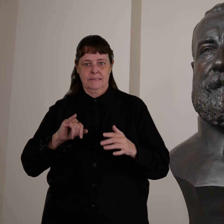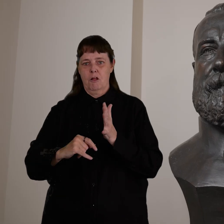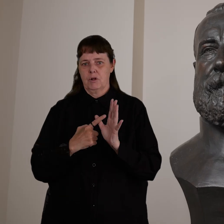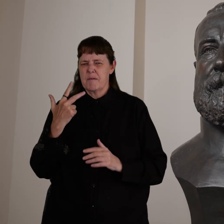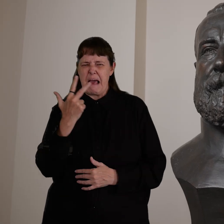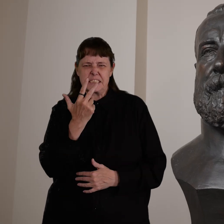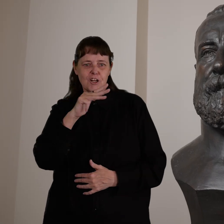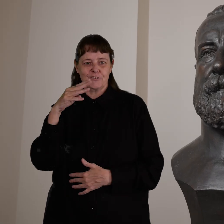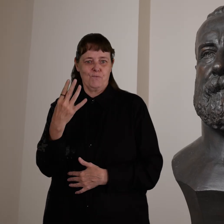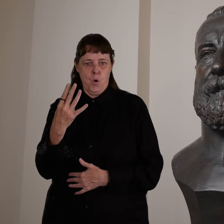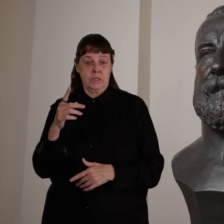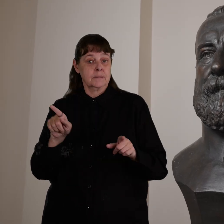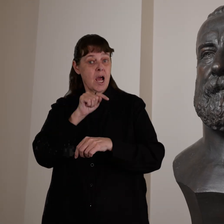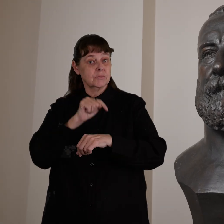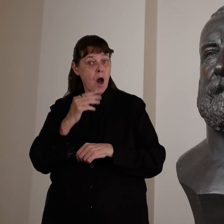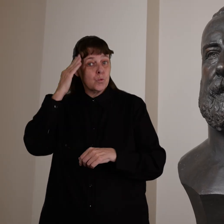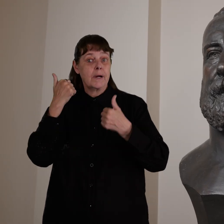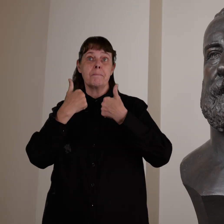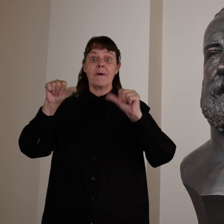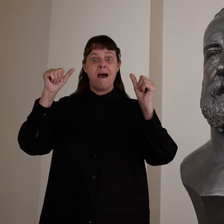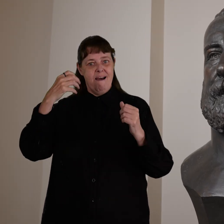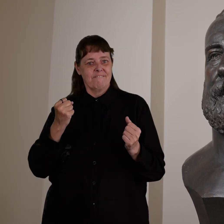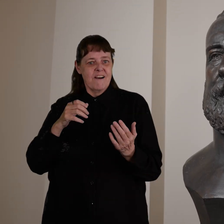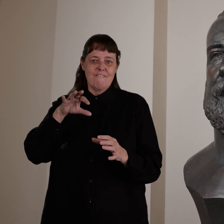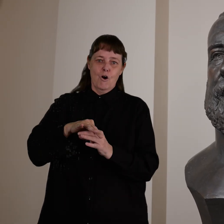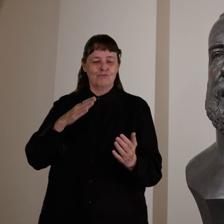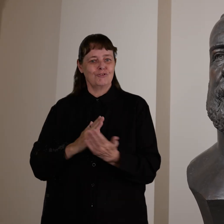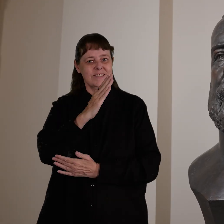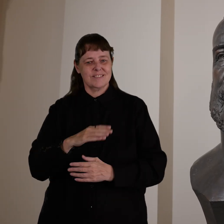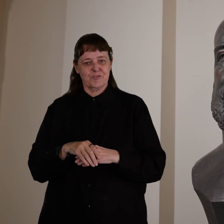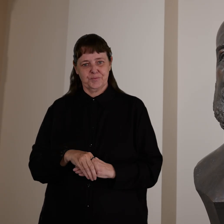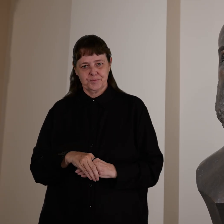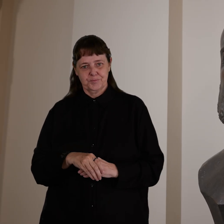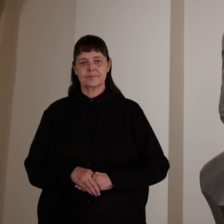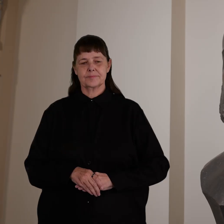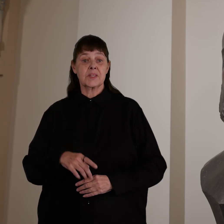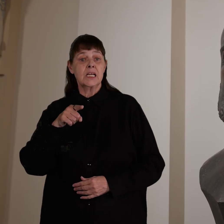He was also deeply invested in the drafting of Australia's constitution, and he attended the